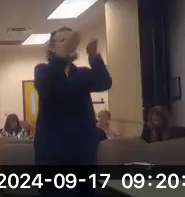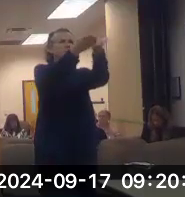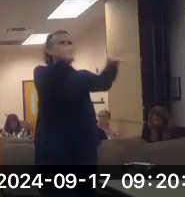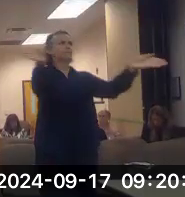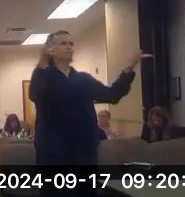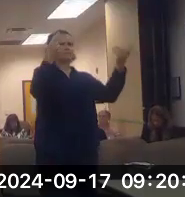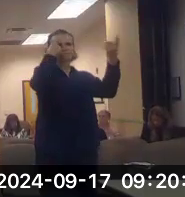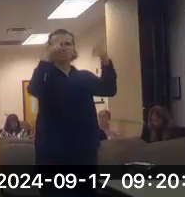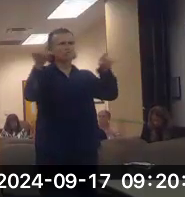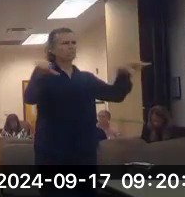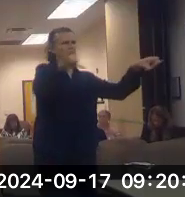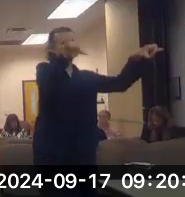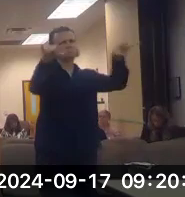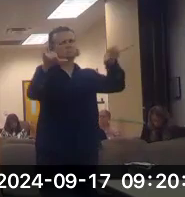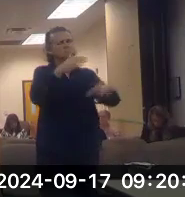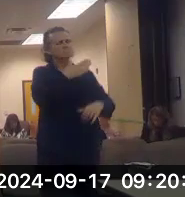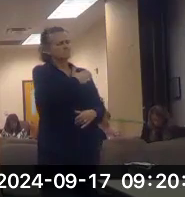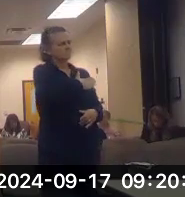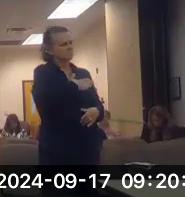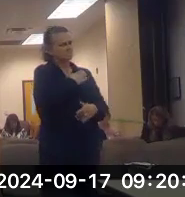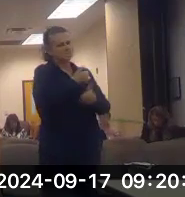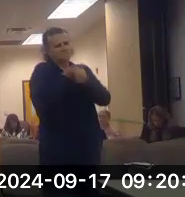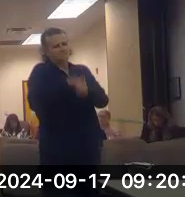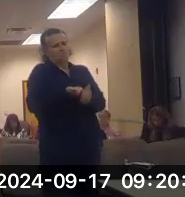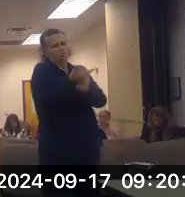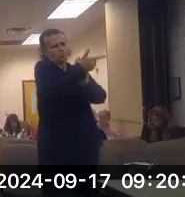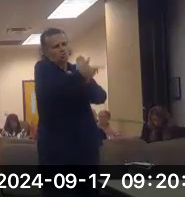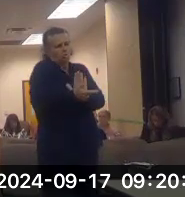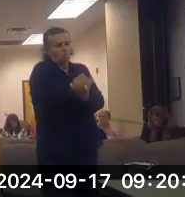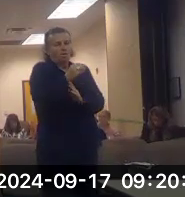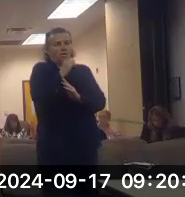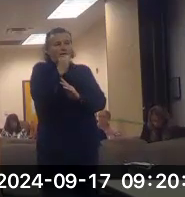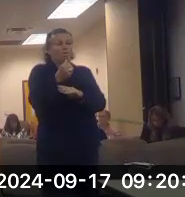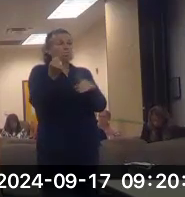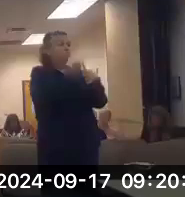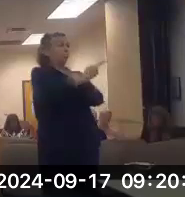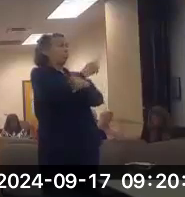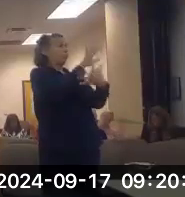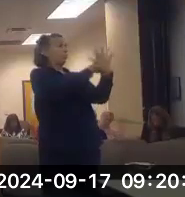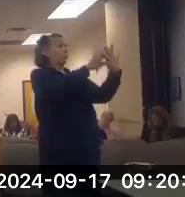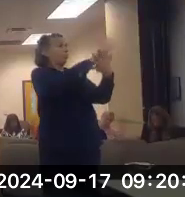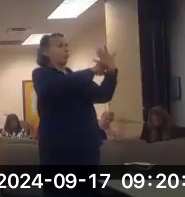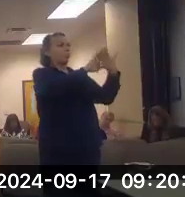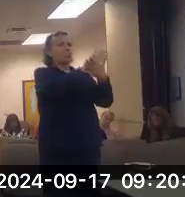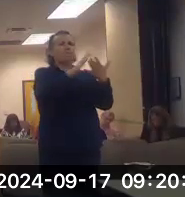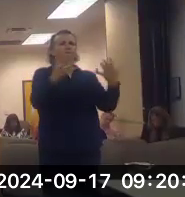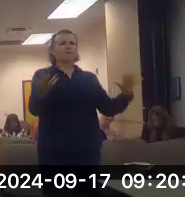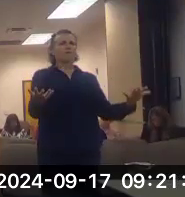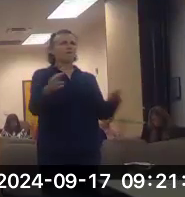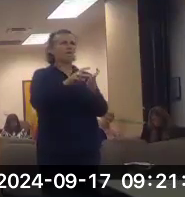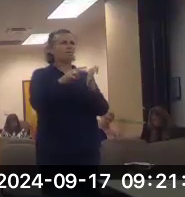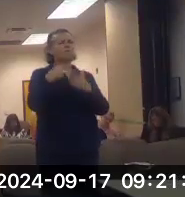Reginald Parson: reduced to a meaningless aspect of the main paid family medical leave, which is a specific.